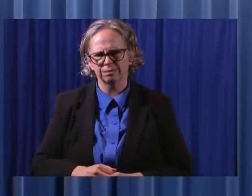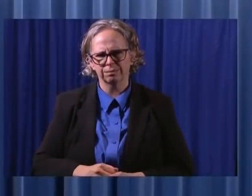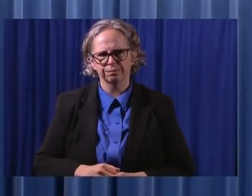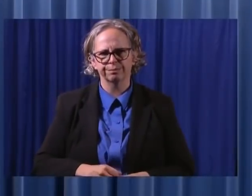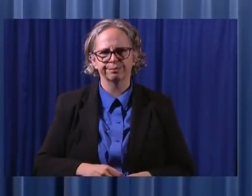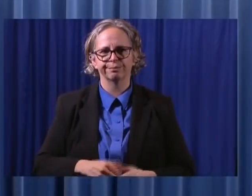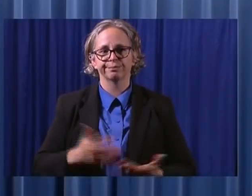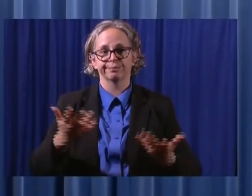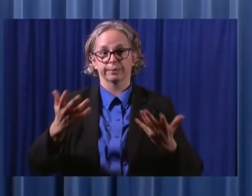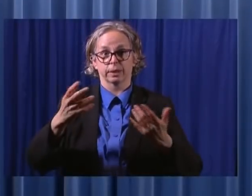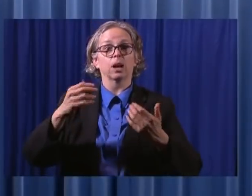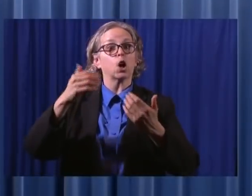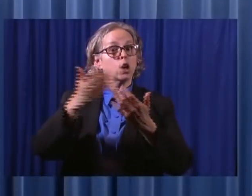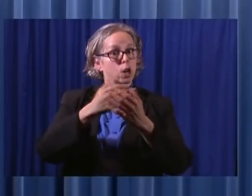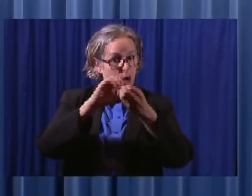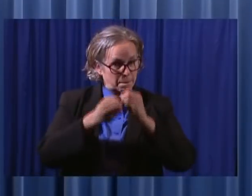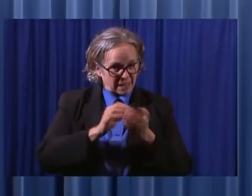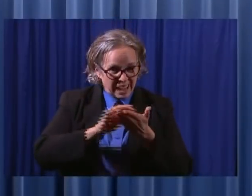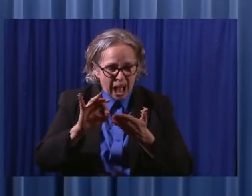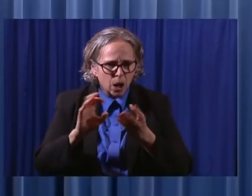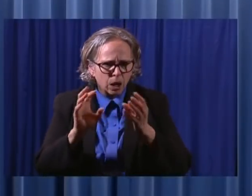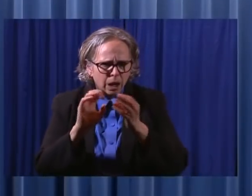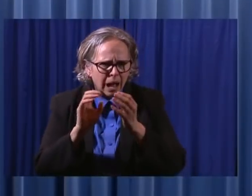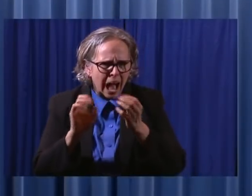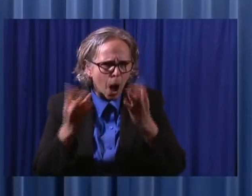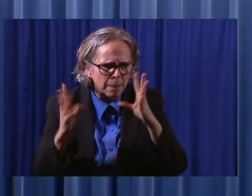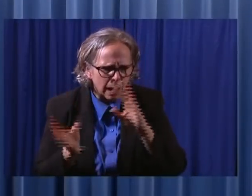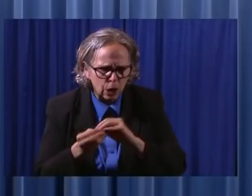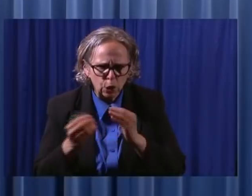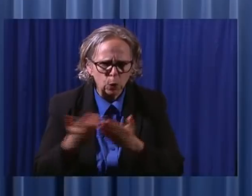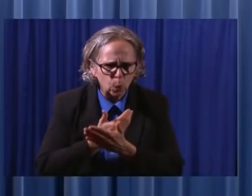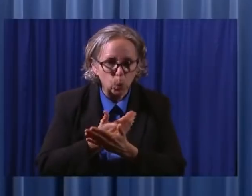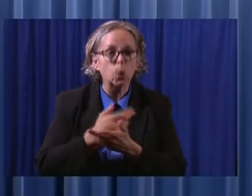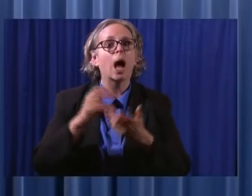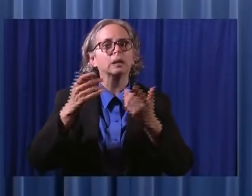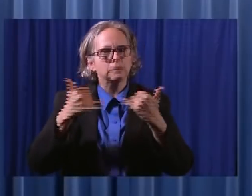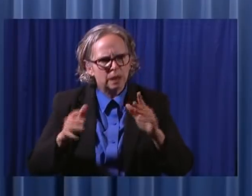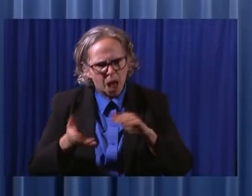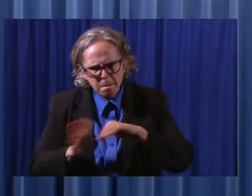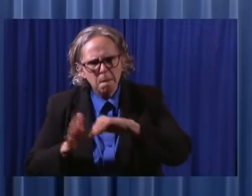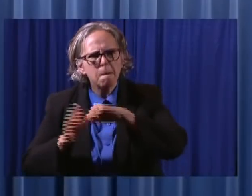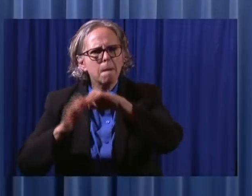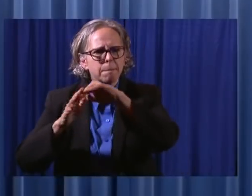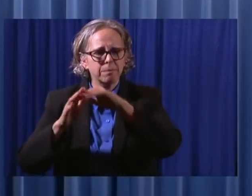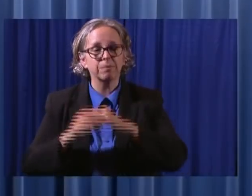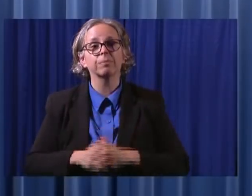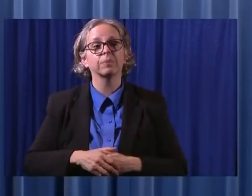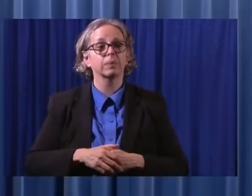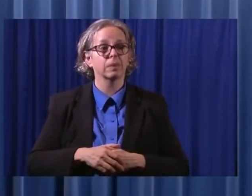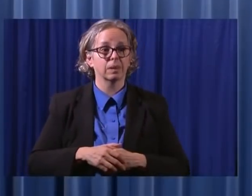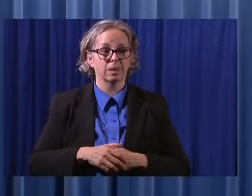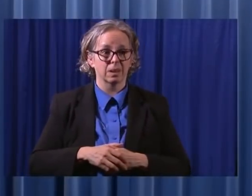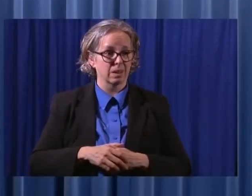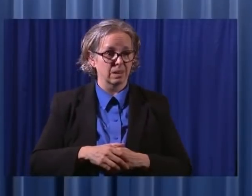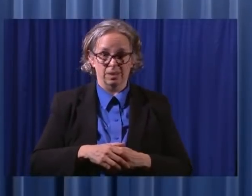IS HIGH RED AND CLOSE TO BEING A SEVENTH IN DECATUR WHICH WOULD BUMP IT TO ALERT LEVEL IV WHICH IS THE HIGHEST LEVEL. RIGHT NOW, FRANKLIN COUNTY HAS MET FIVE OUT OF THE SEVEN HEALTH INDICATORS RICK FIRST